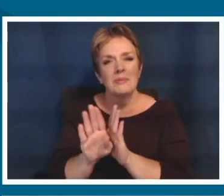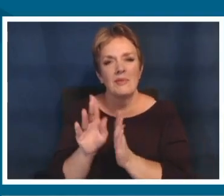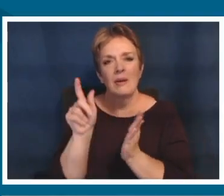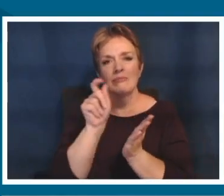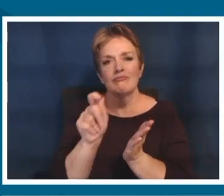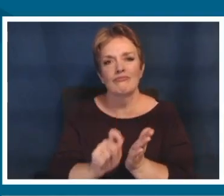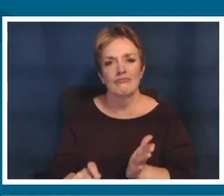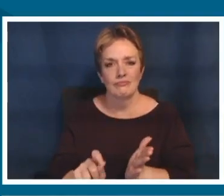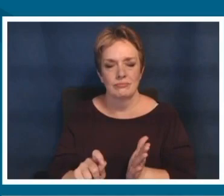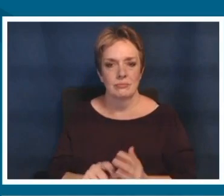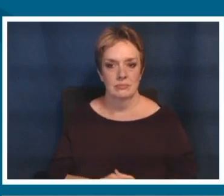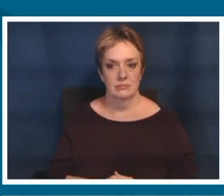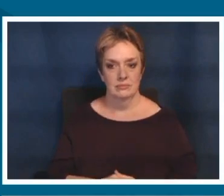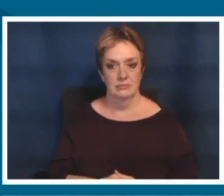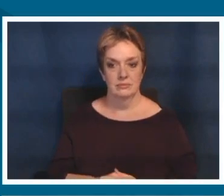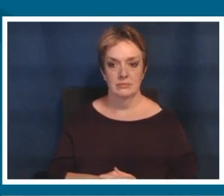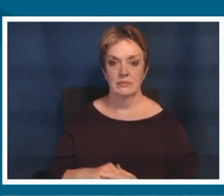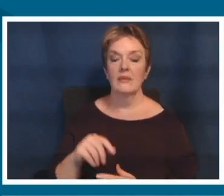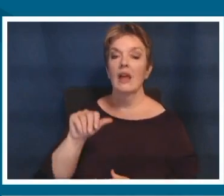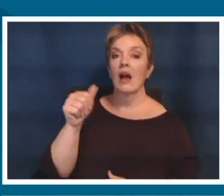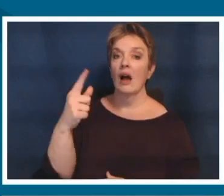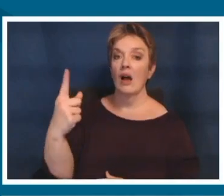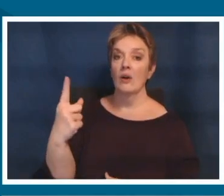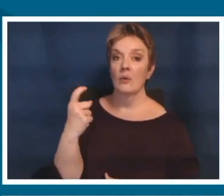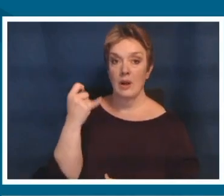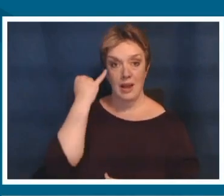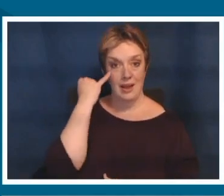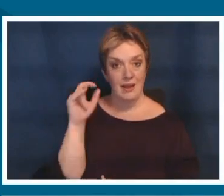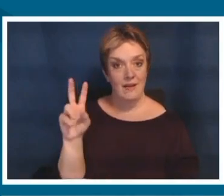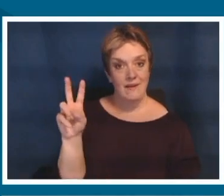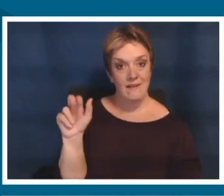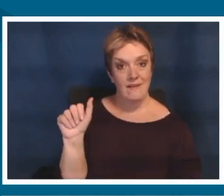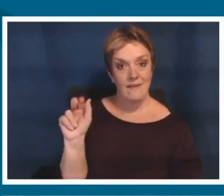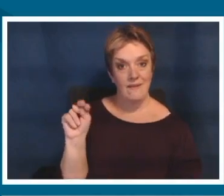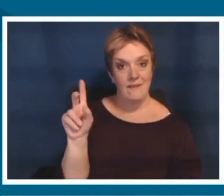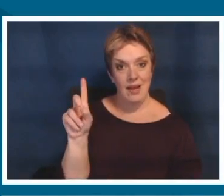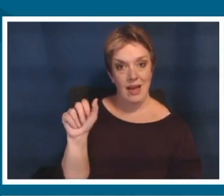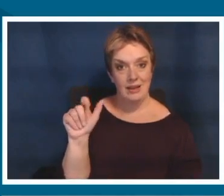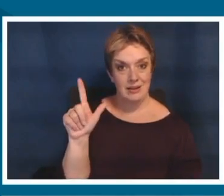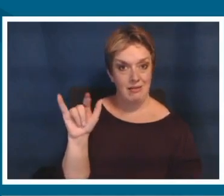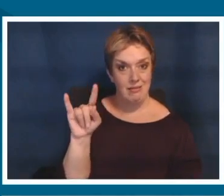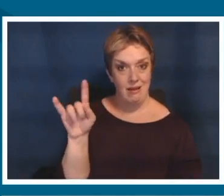vandalized i don't know um i don't i didn't see any evidence that